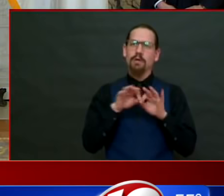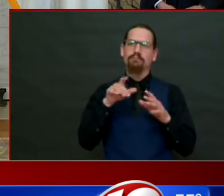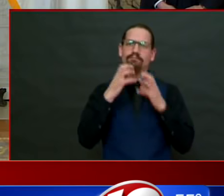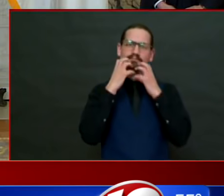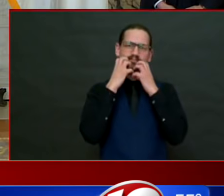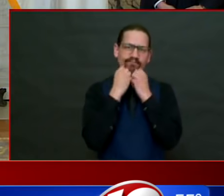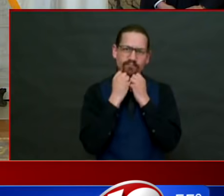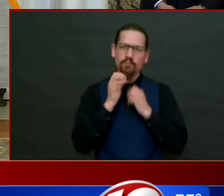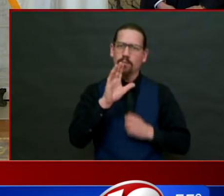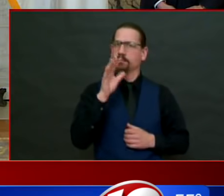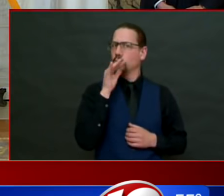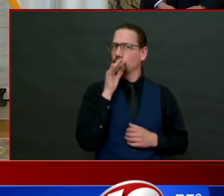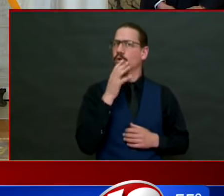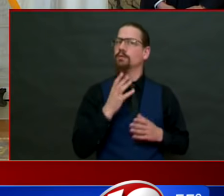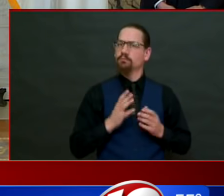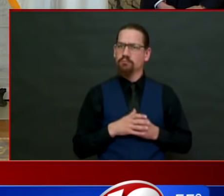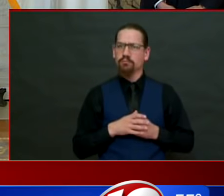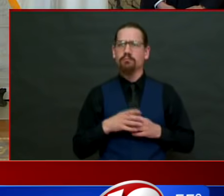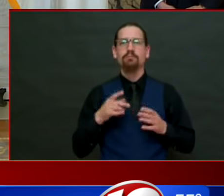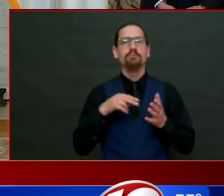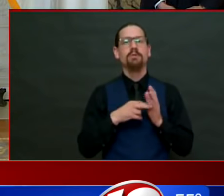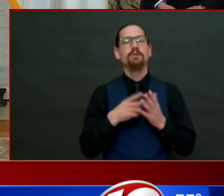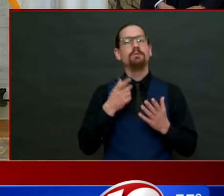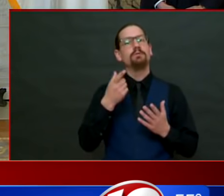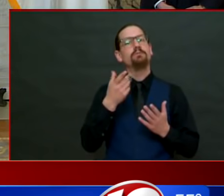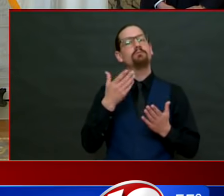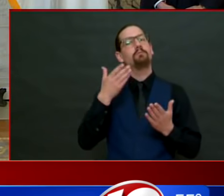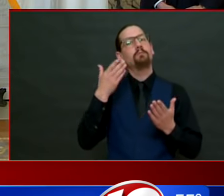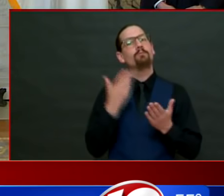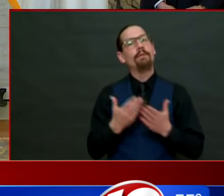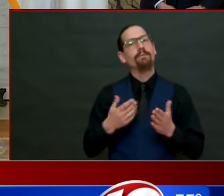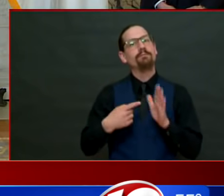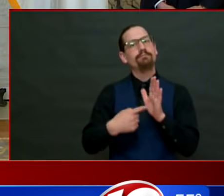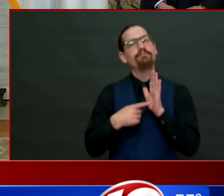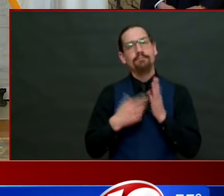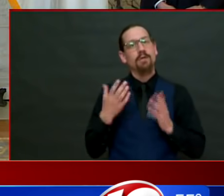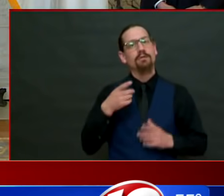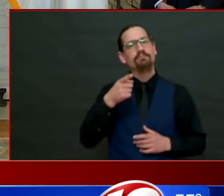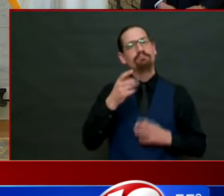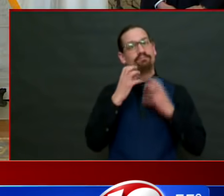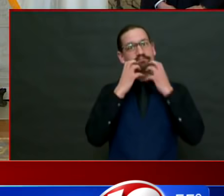HE SAID YEAH, JUST TELL PEOPLE IF THEY LOVE MOM THEY WON'T SEE HER. HE WAS JOKING, BUT THE POINT IS